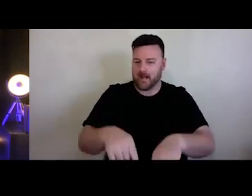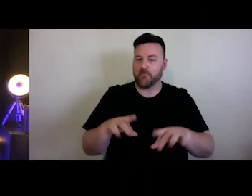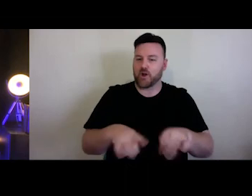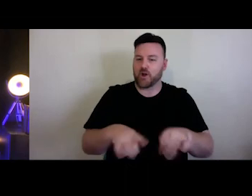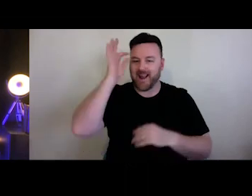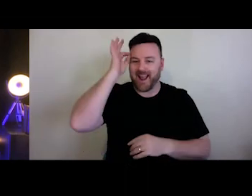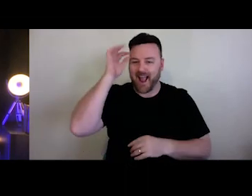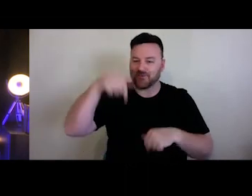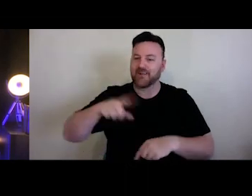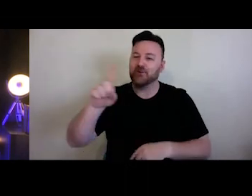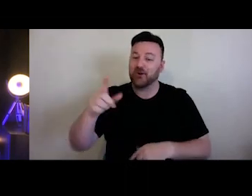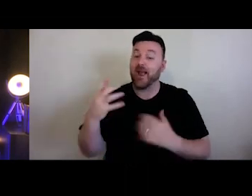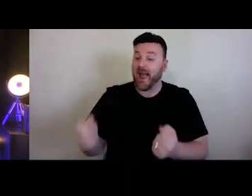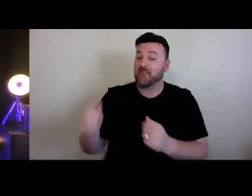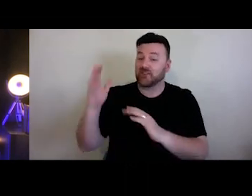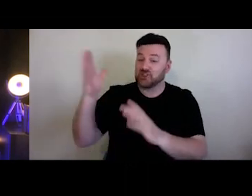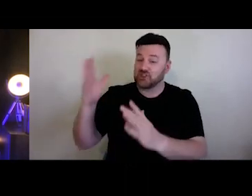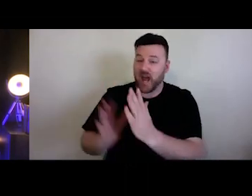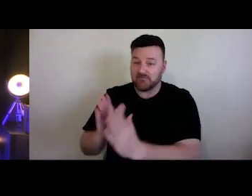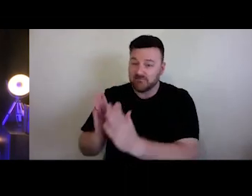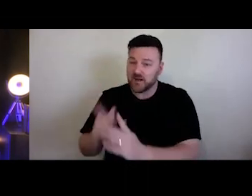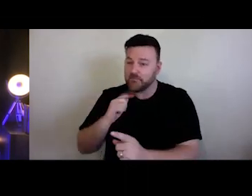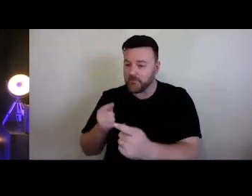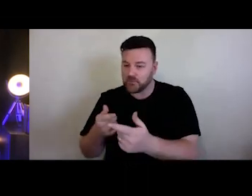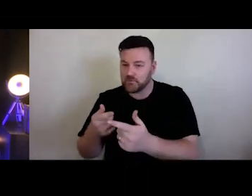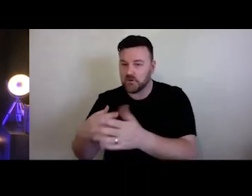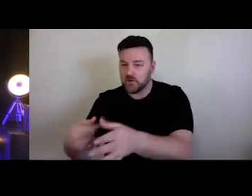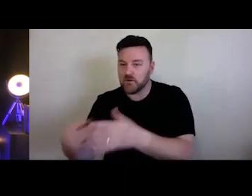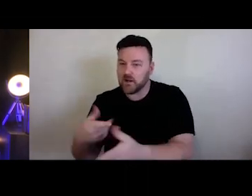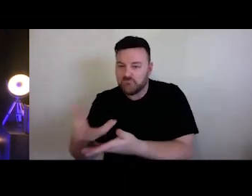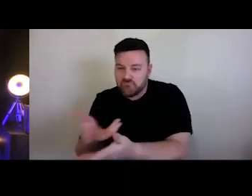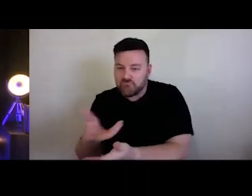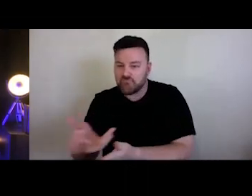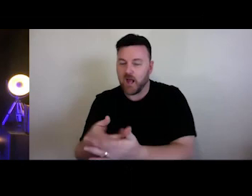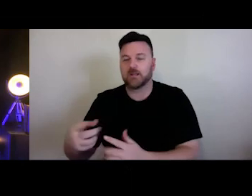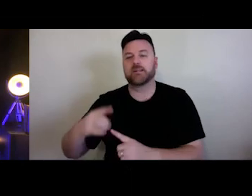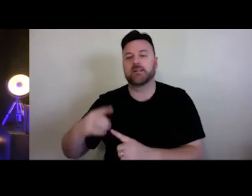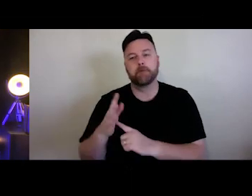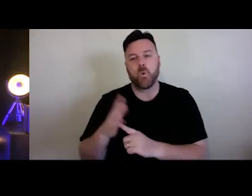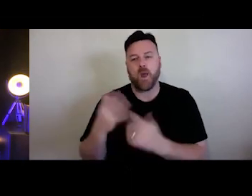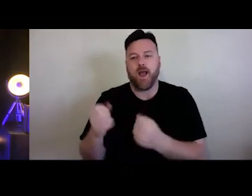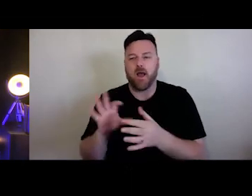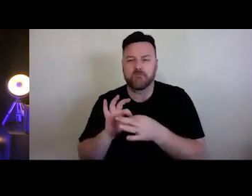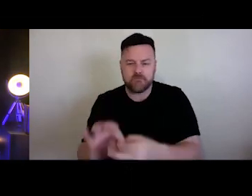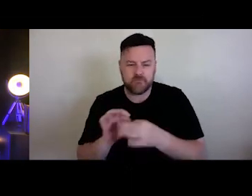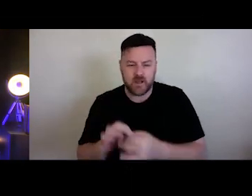chat posts on right now who are chatting with everyone. That's such an important thing to make sure you got - people who can engage with